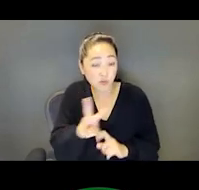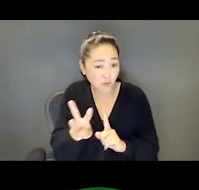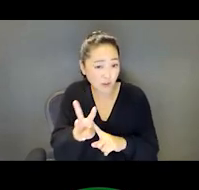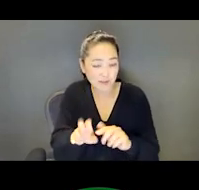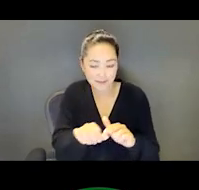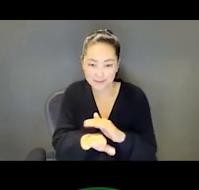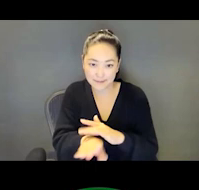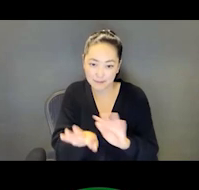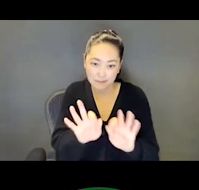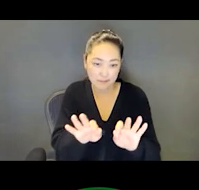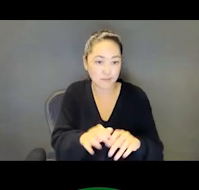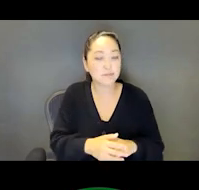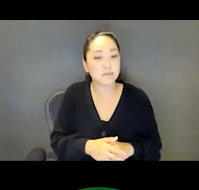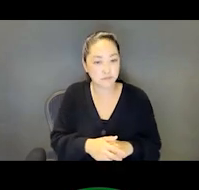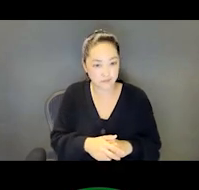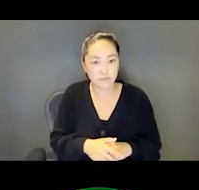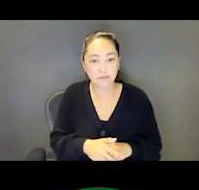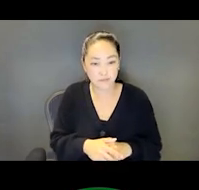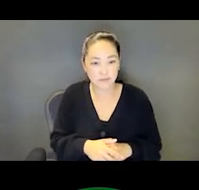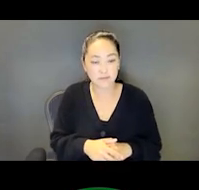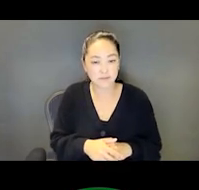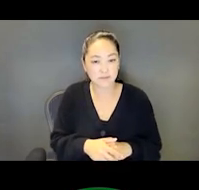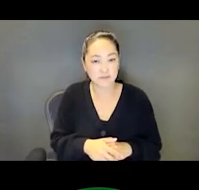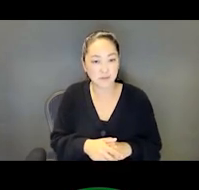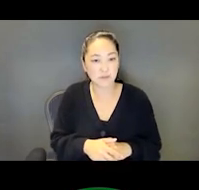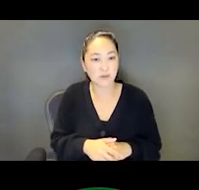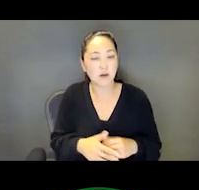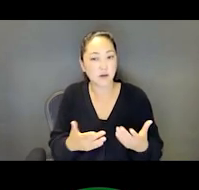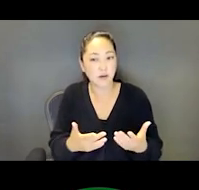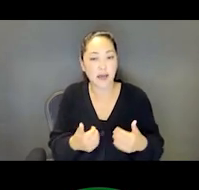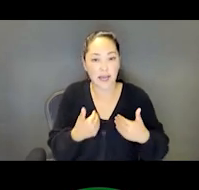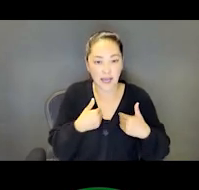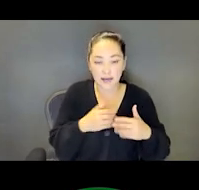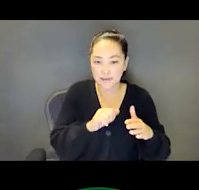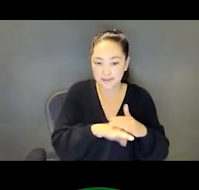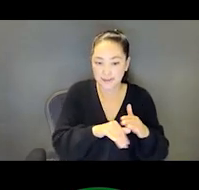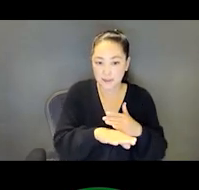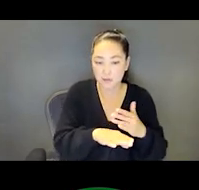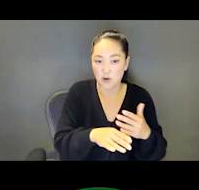The customer service is mean that people are trained to understand the special means of